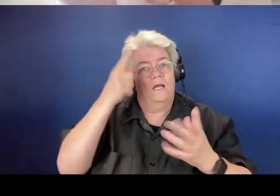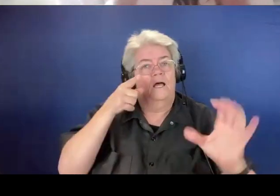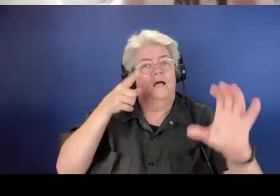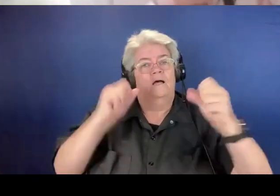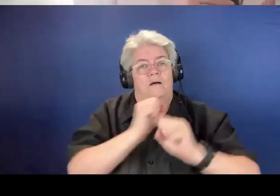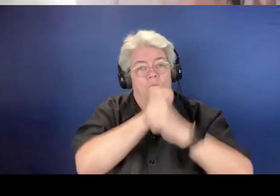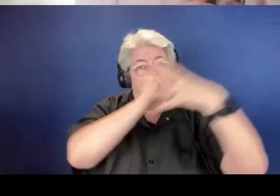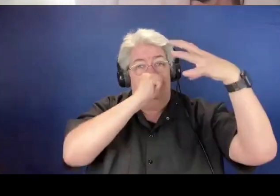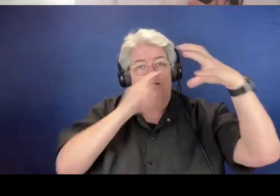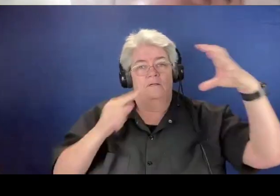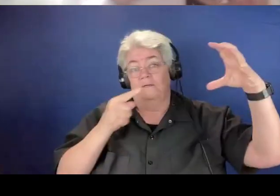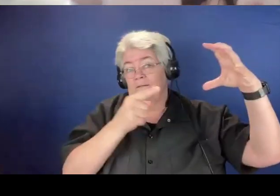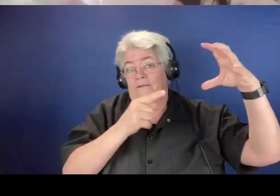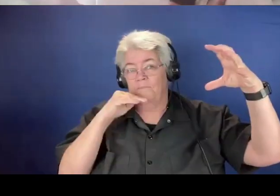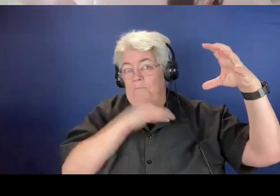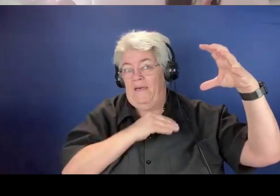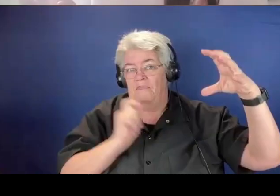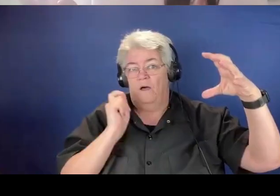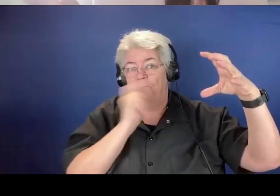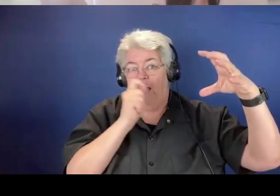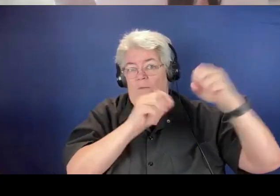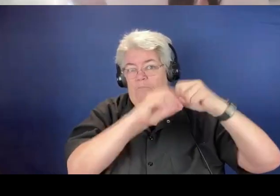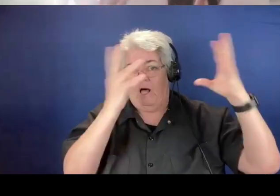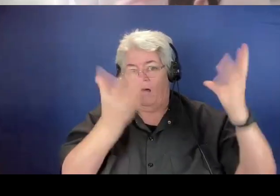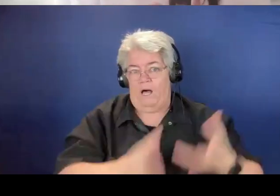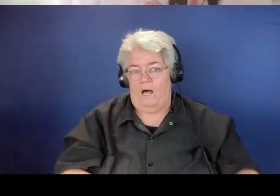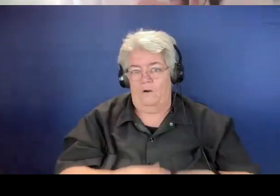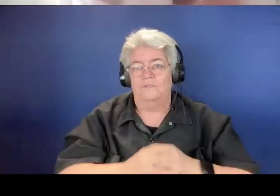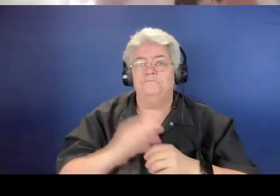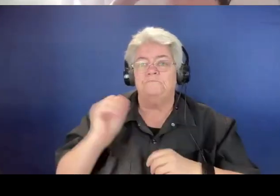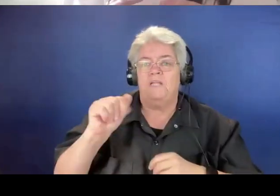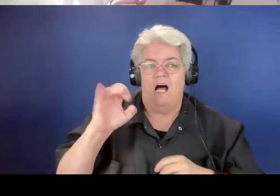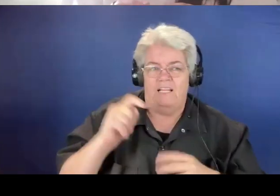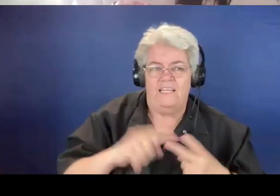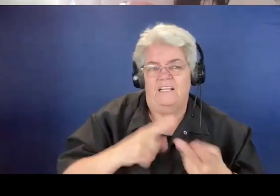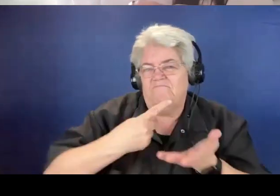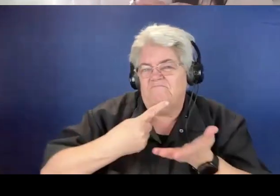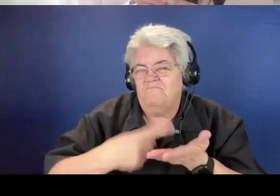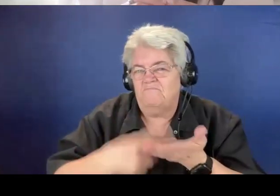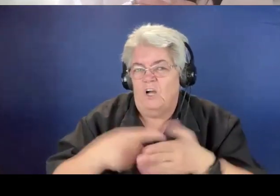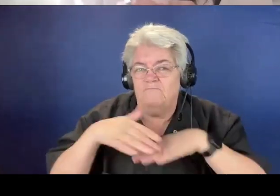Alliete glossed over the answer to this myth in the definition section, but we're going to dive a little bit deeper.